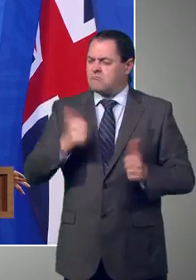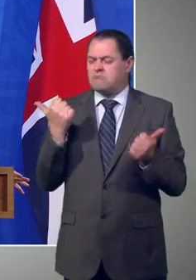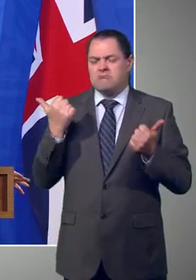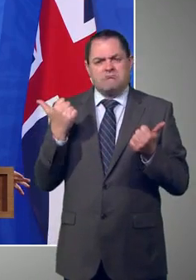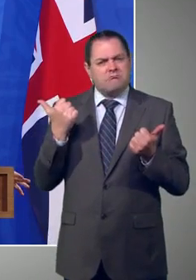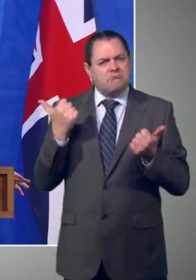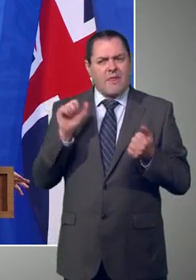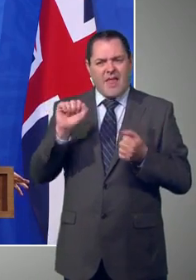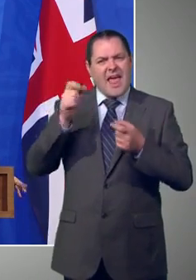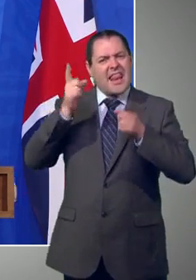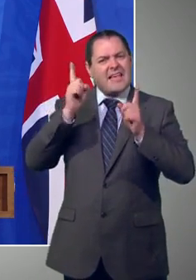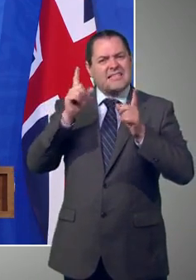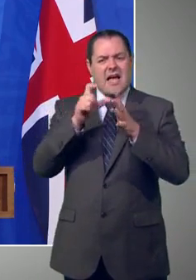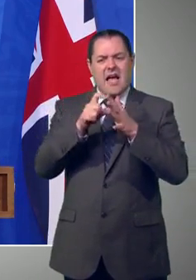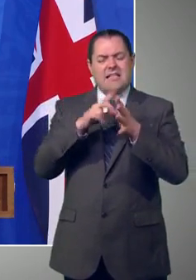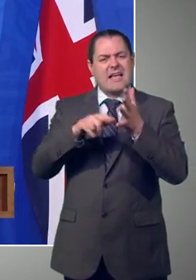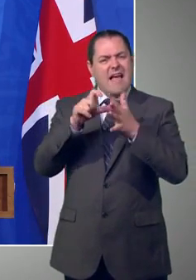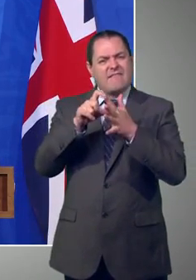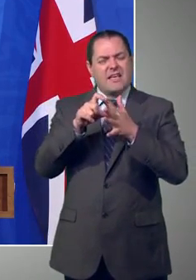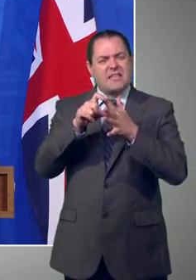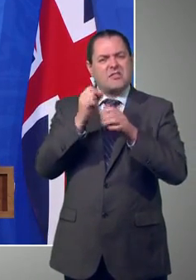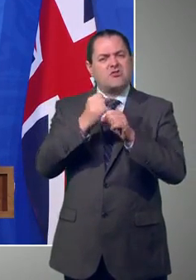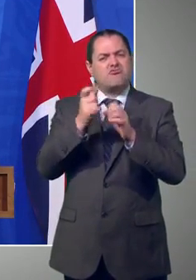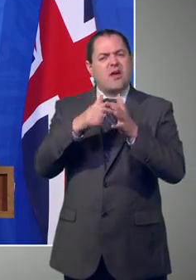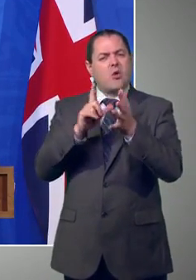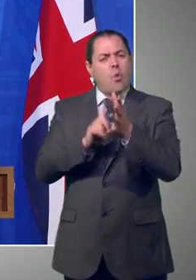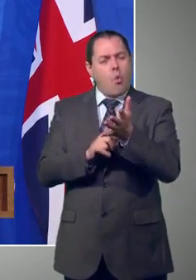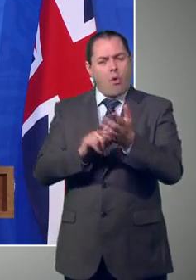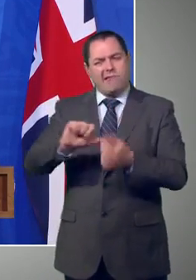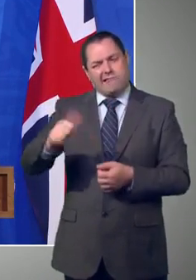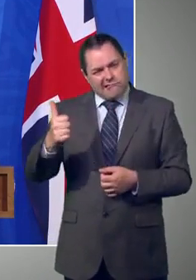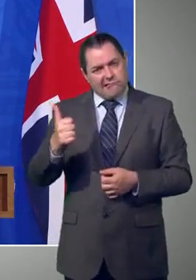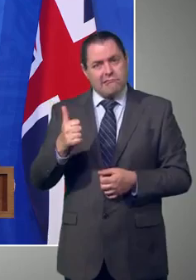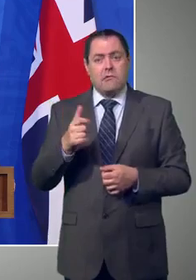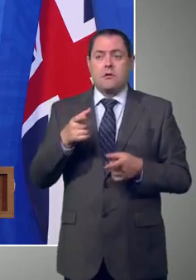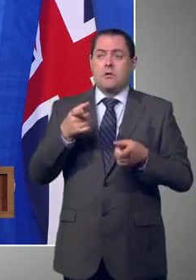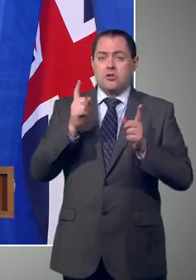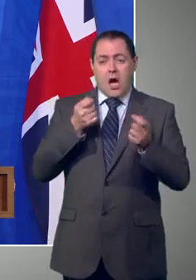David Greene is doing a great job as well as the director of